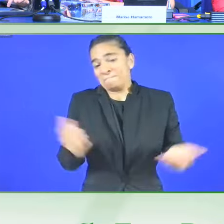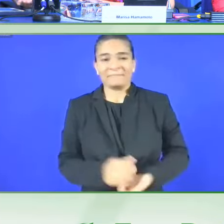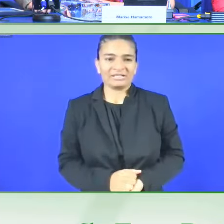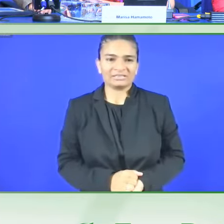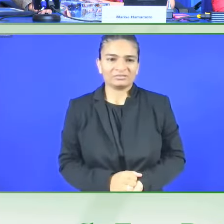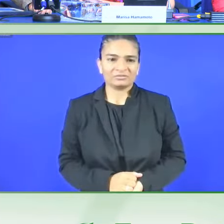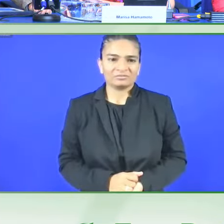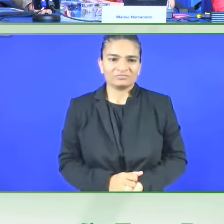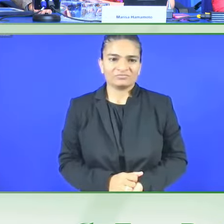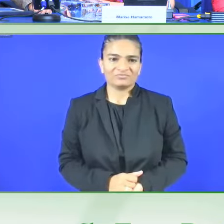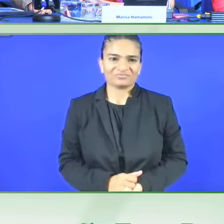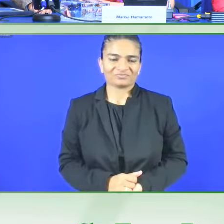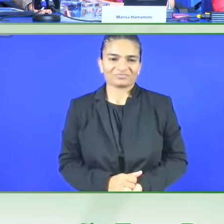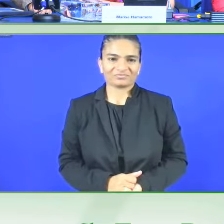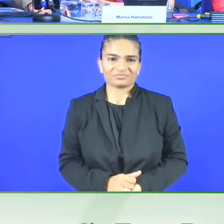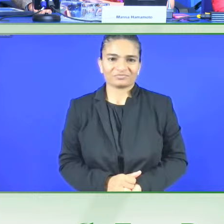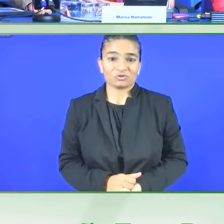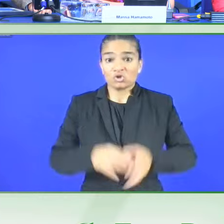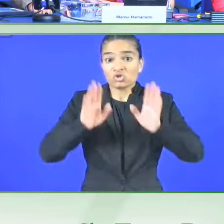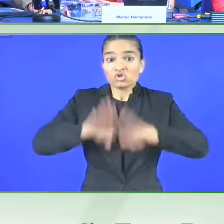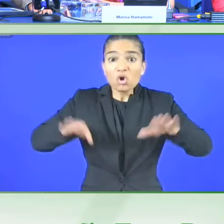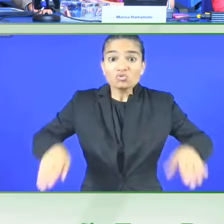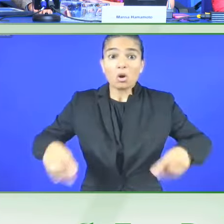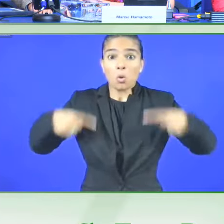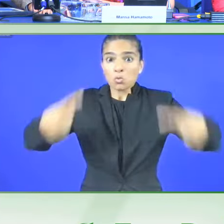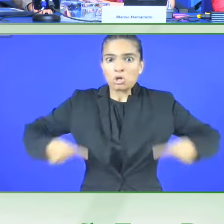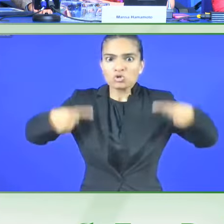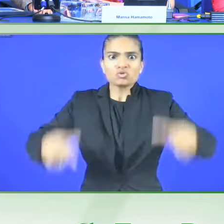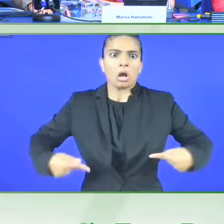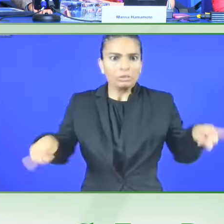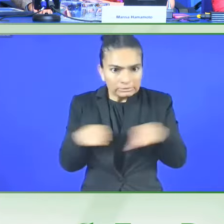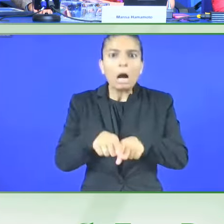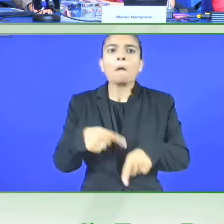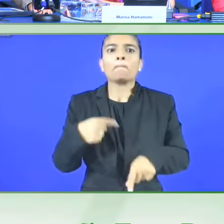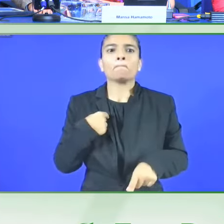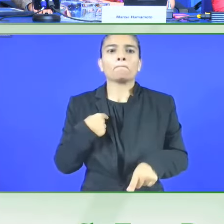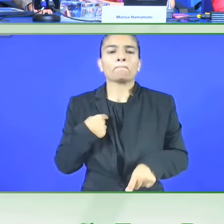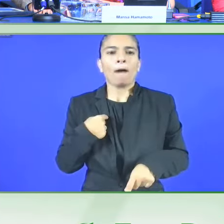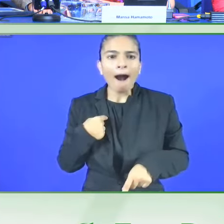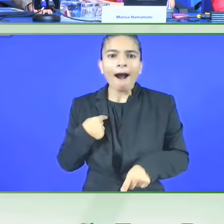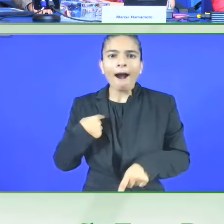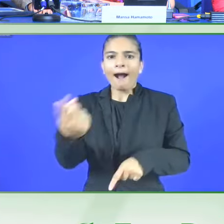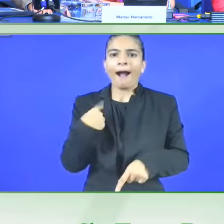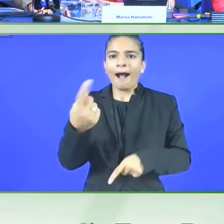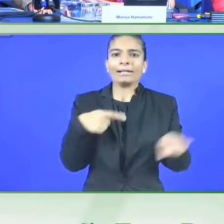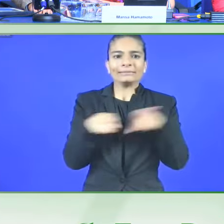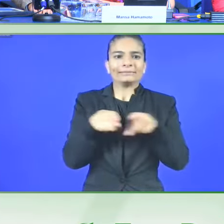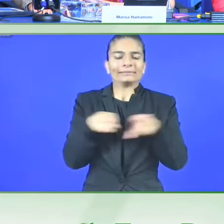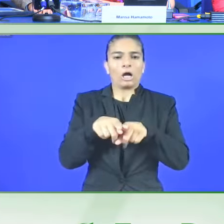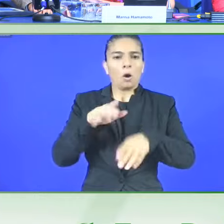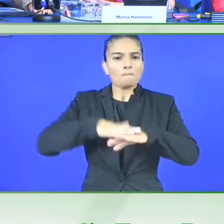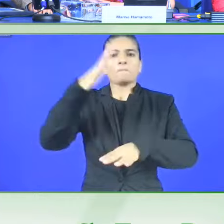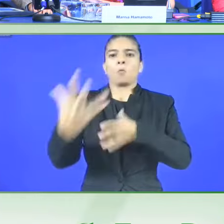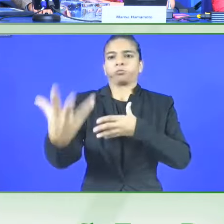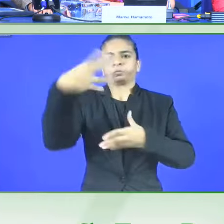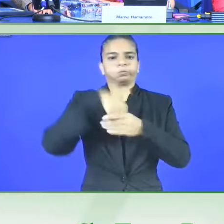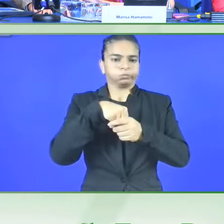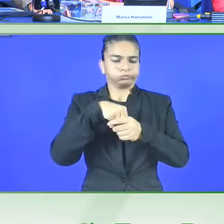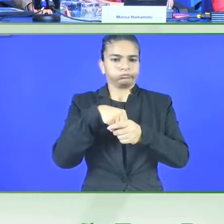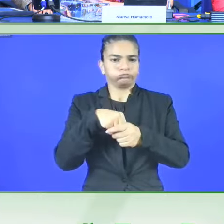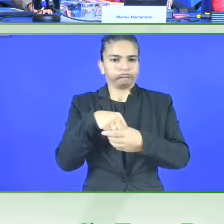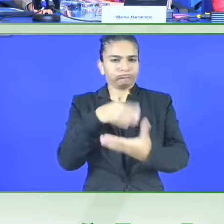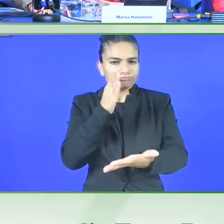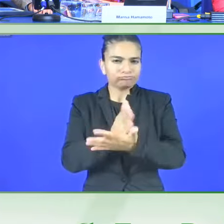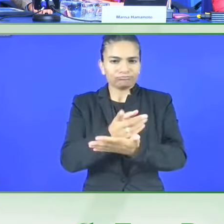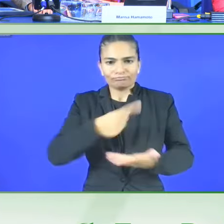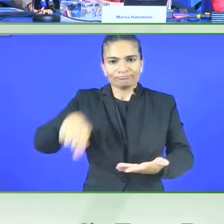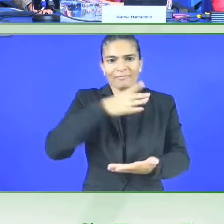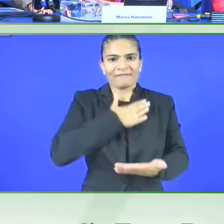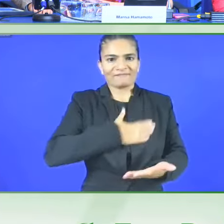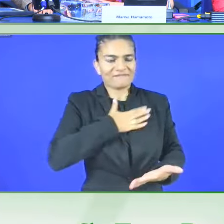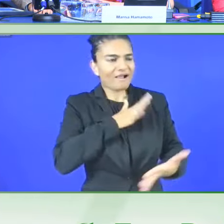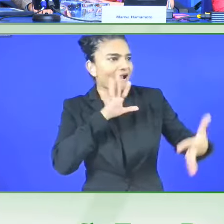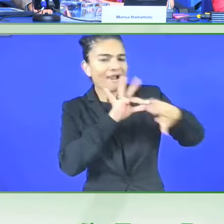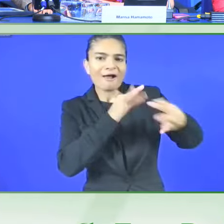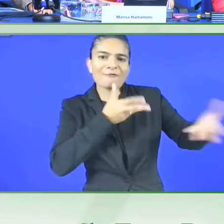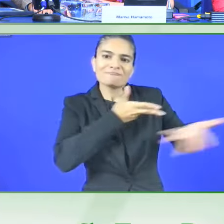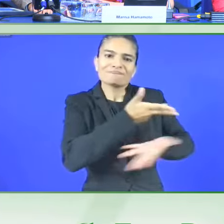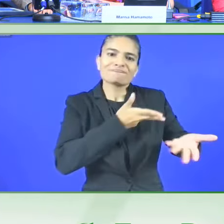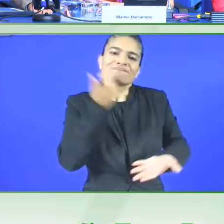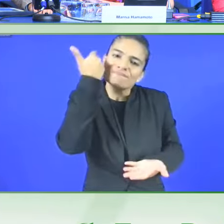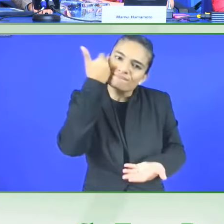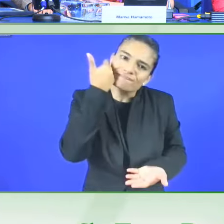Standing dancer helps a woman in a wheelchair.